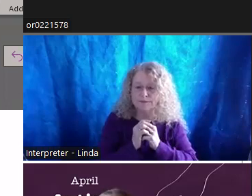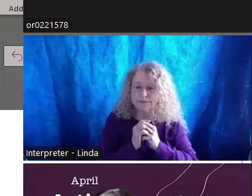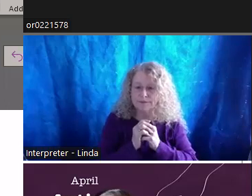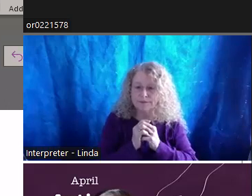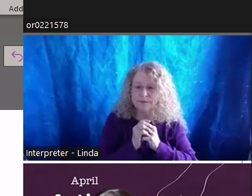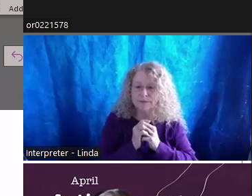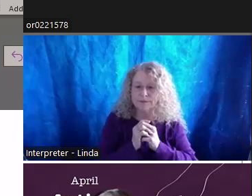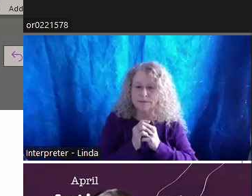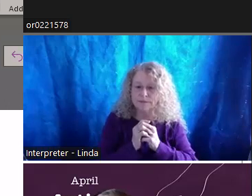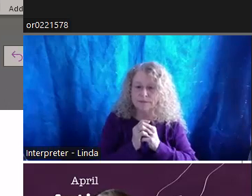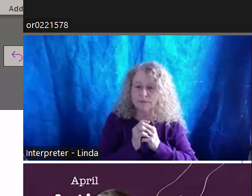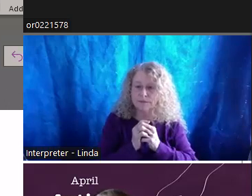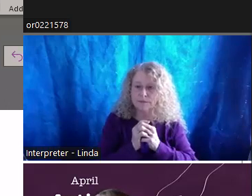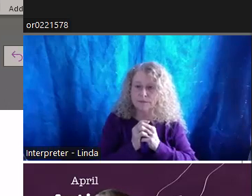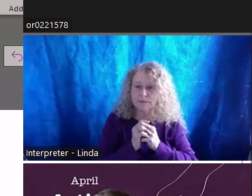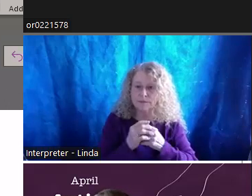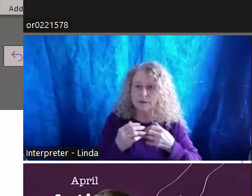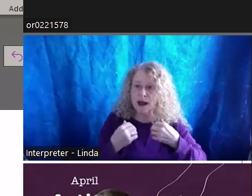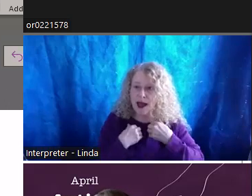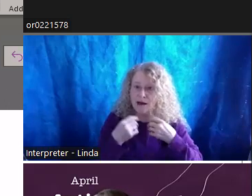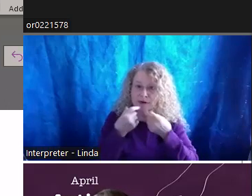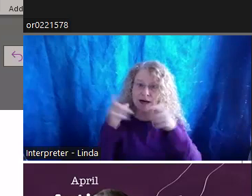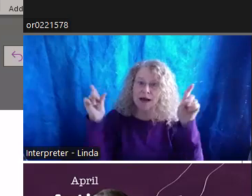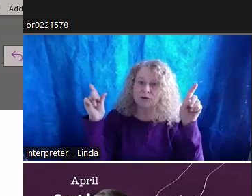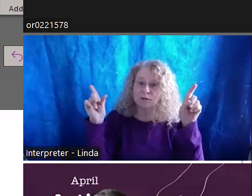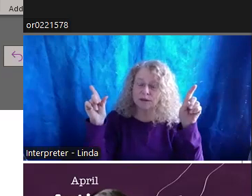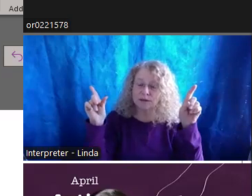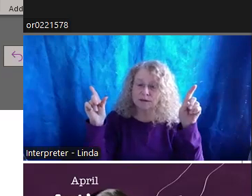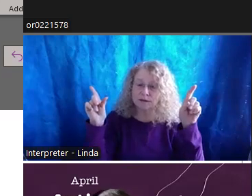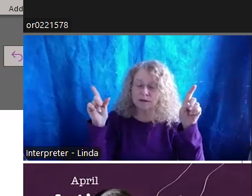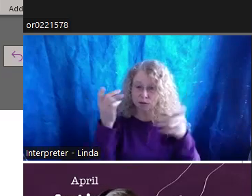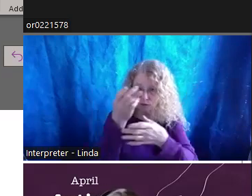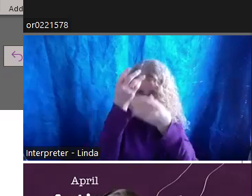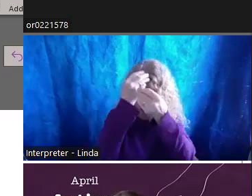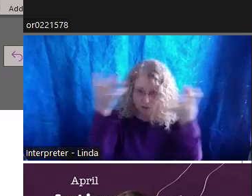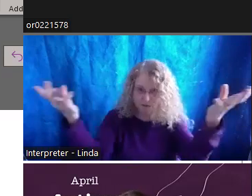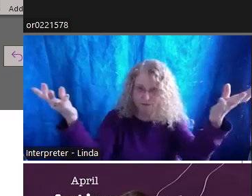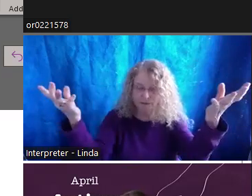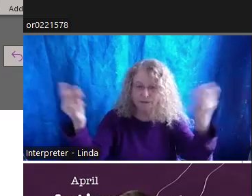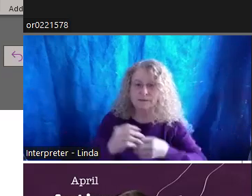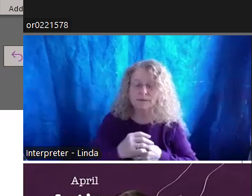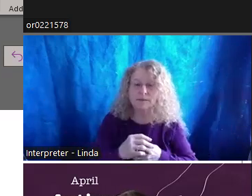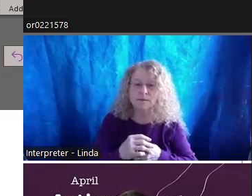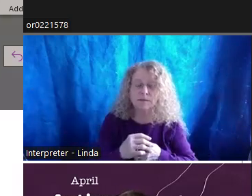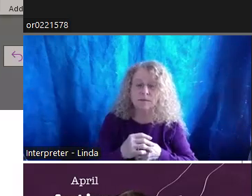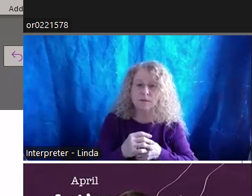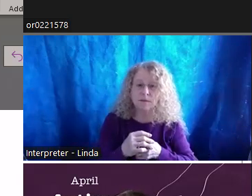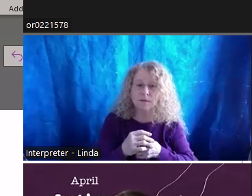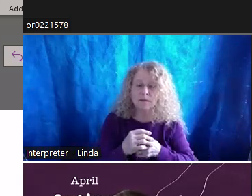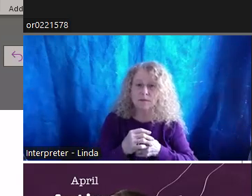I DO HAVE AN ANNOUNCEMENT I'D LIKE TO SHARE WITH EVERYBODY, WHICH IS WHY THERE IS A SCREEN